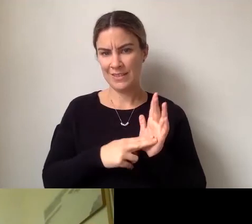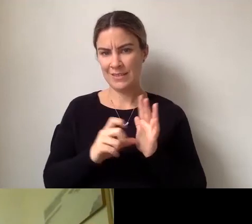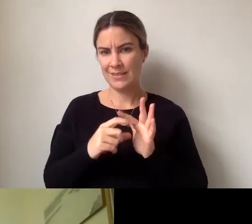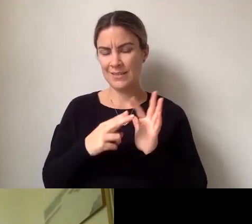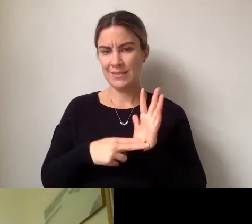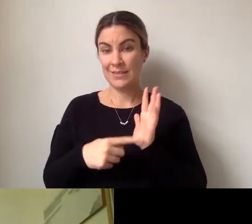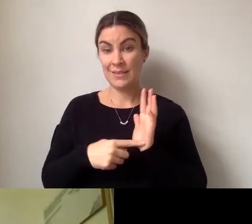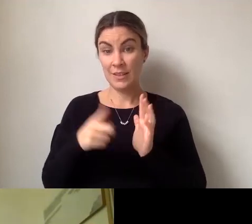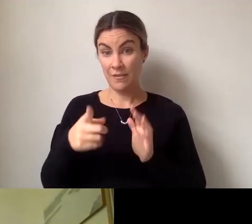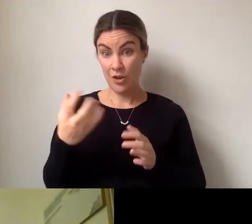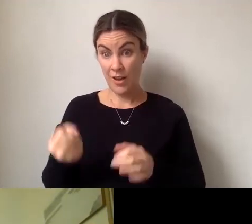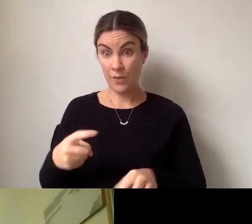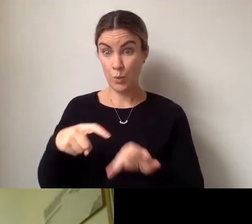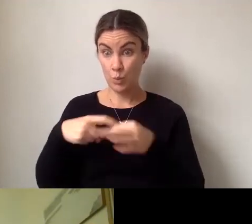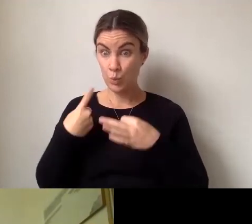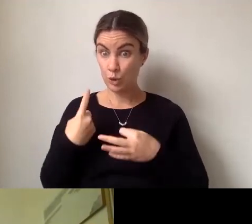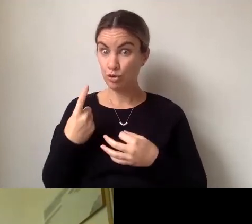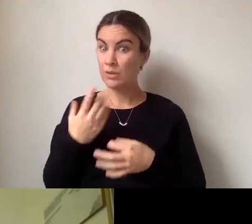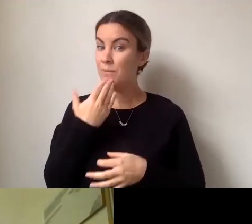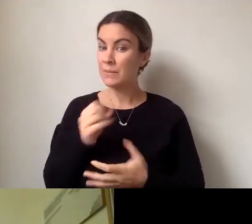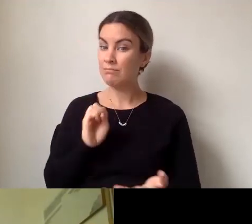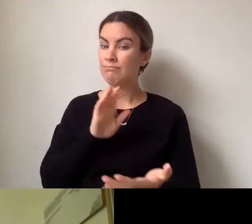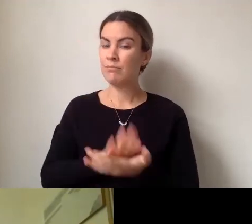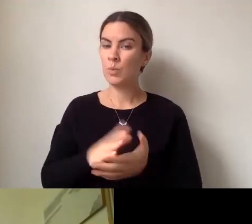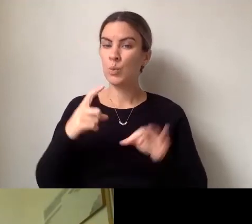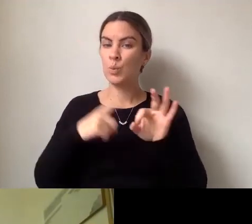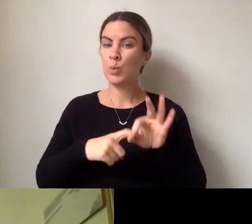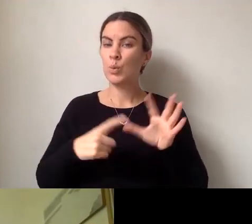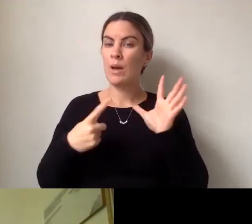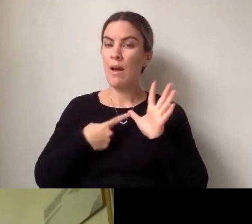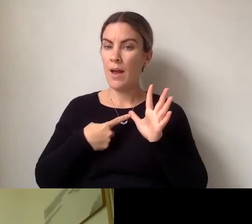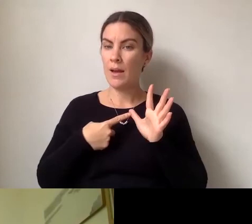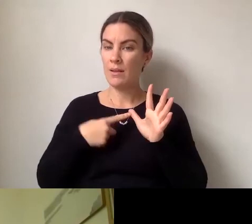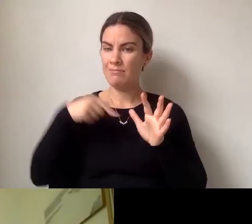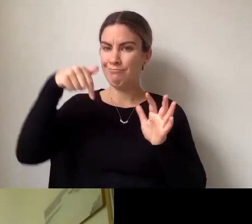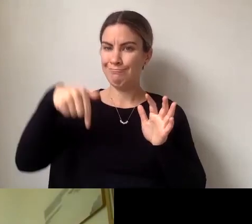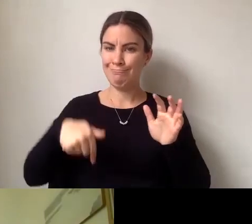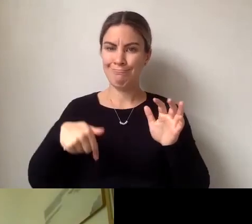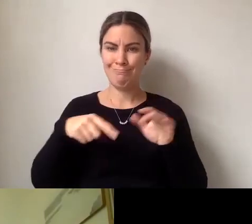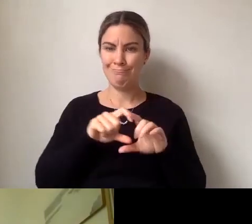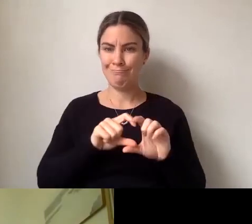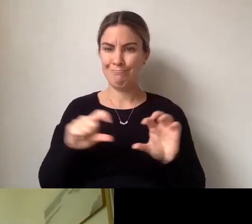please add it into the Q&A box at the bottom of the Zoom. We will do